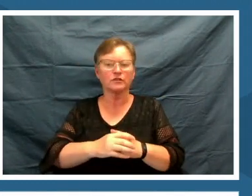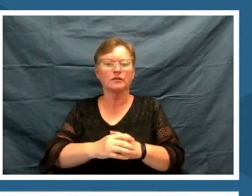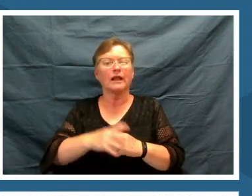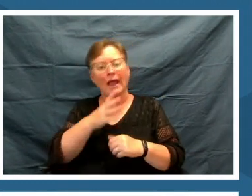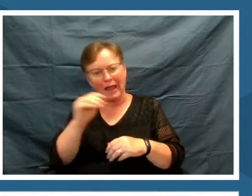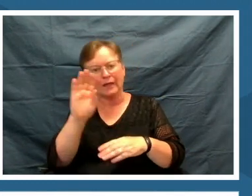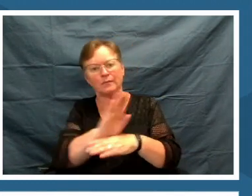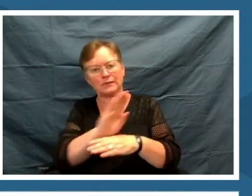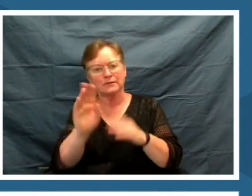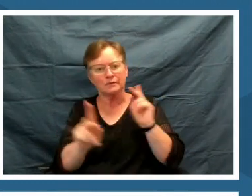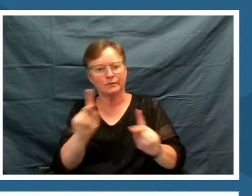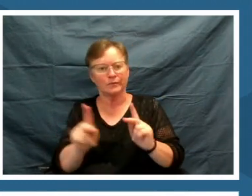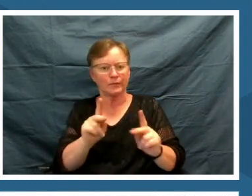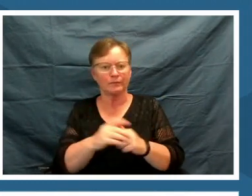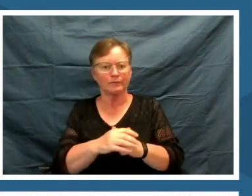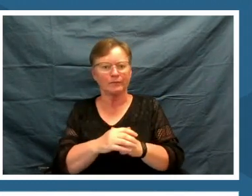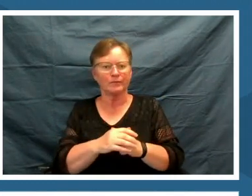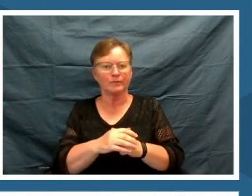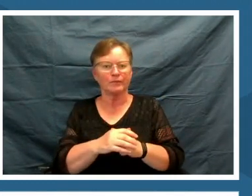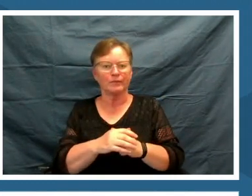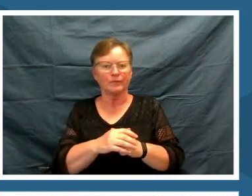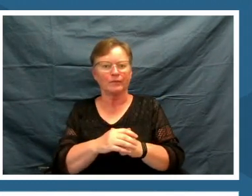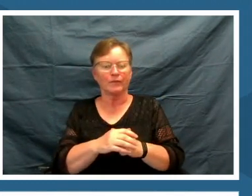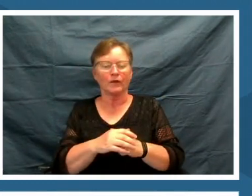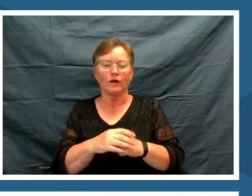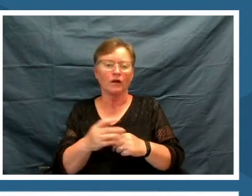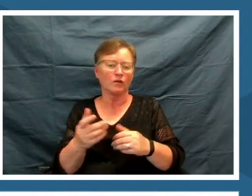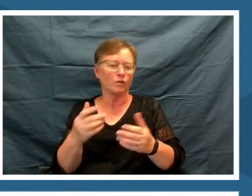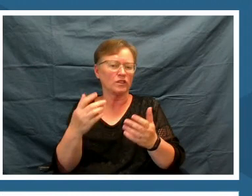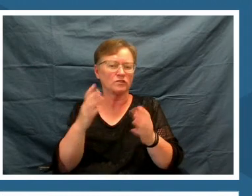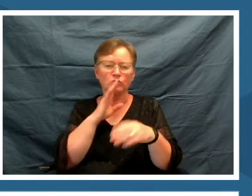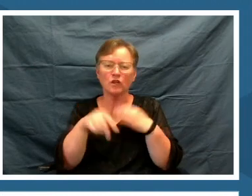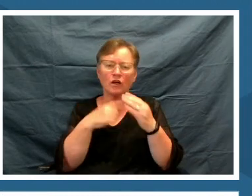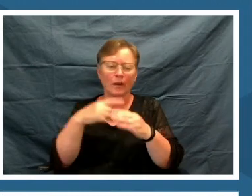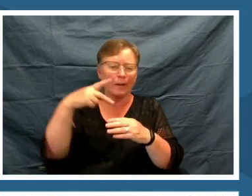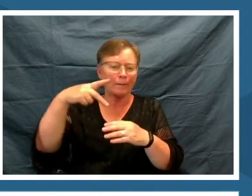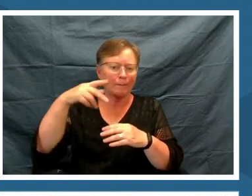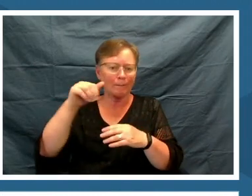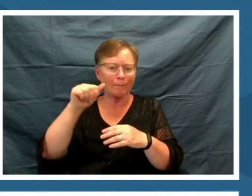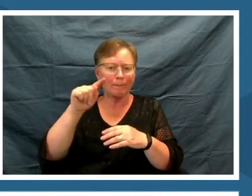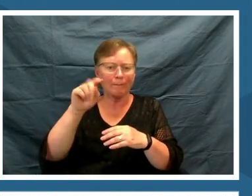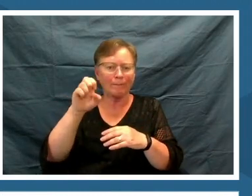with ip concepts such as patents